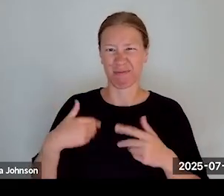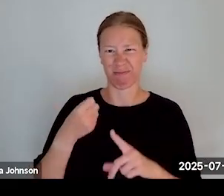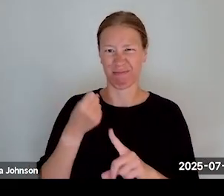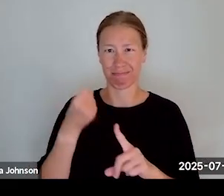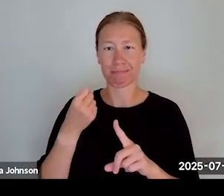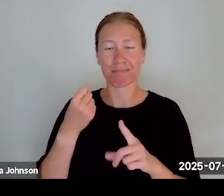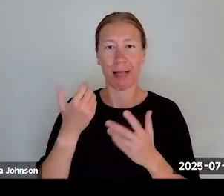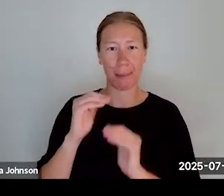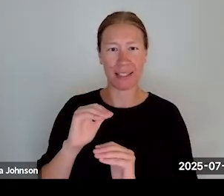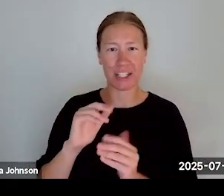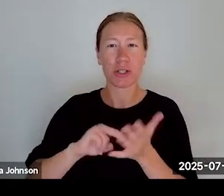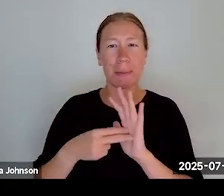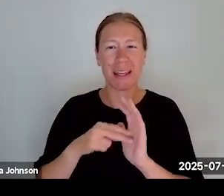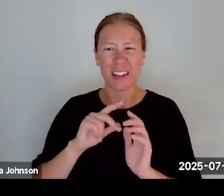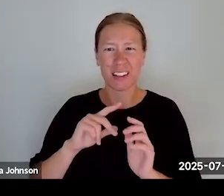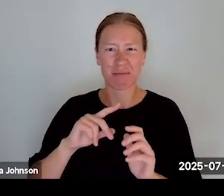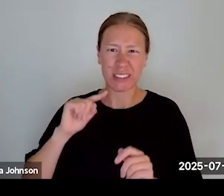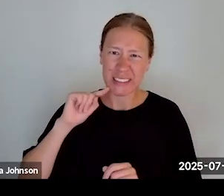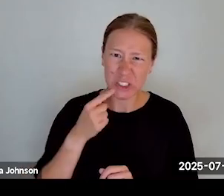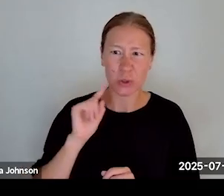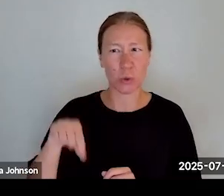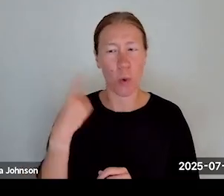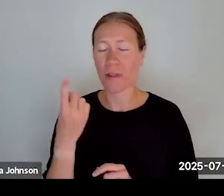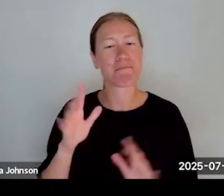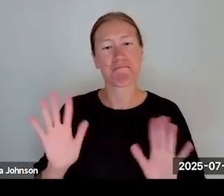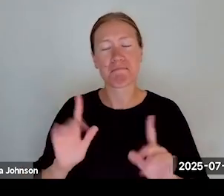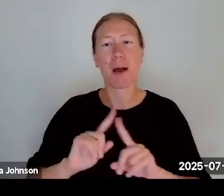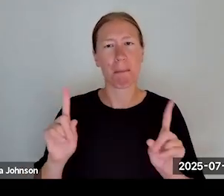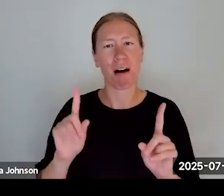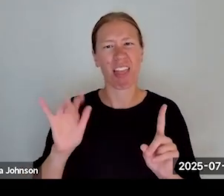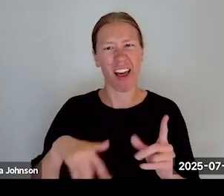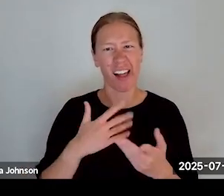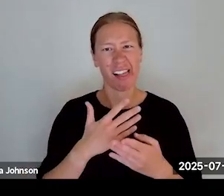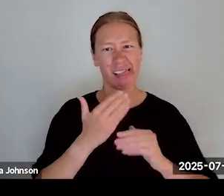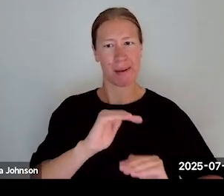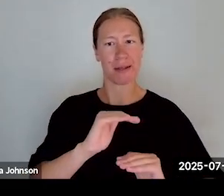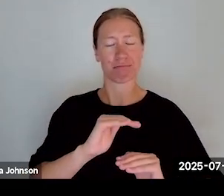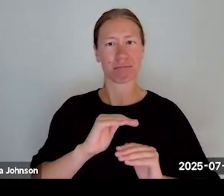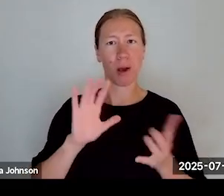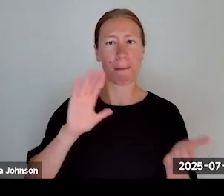when compared to most people in the general population. This definition is meant to be considered quite broadly,